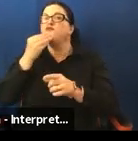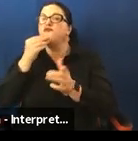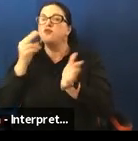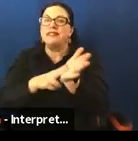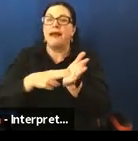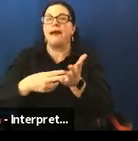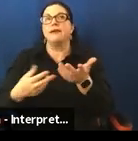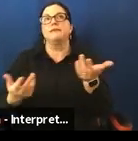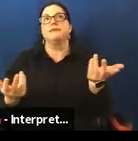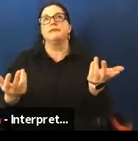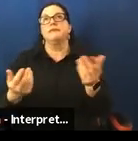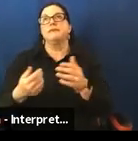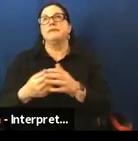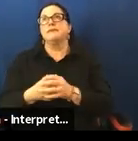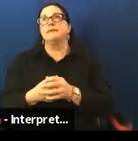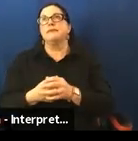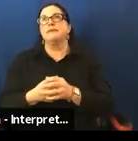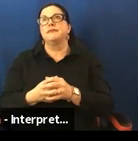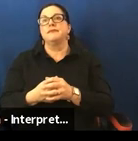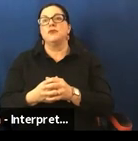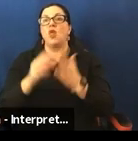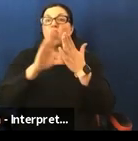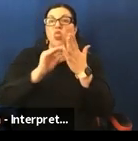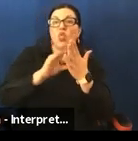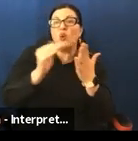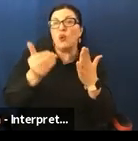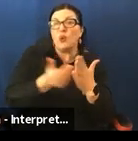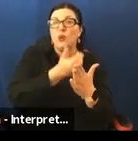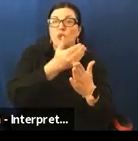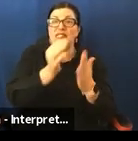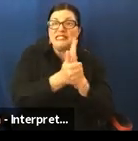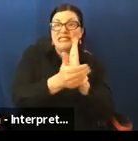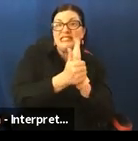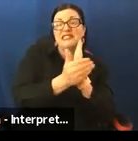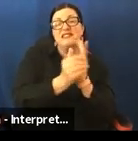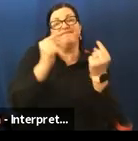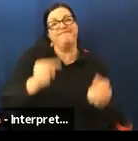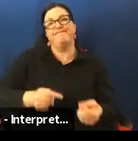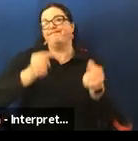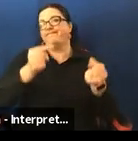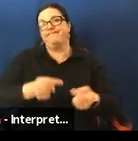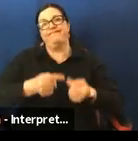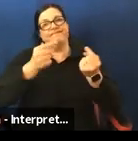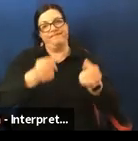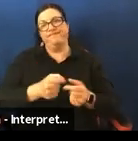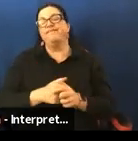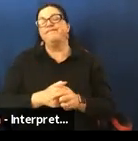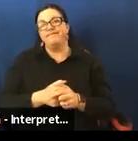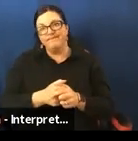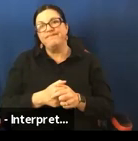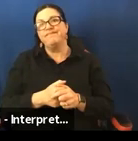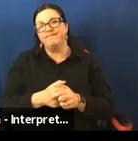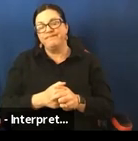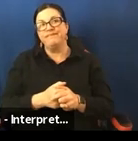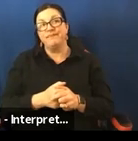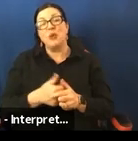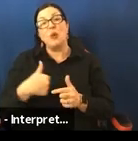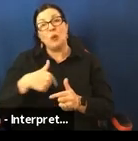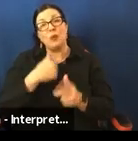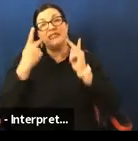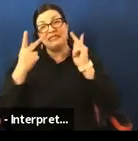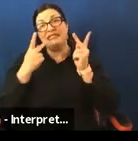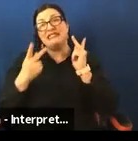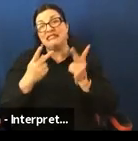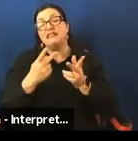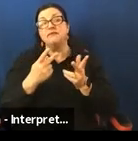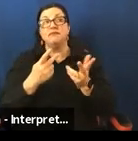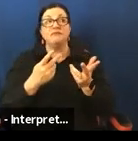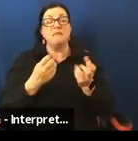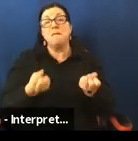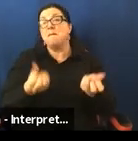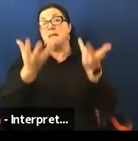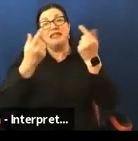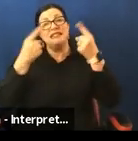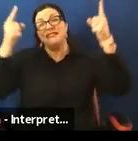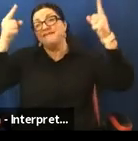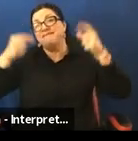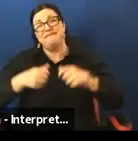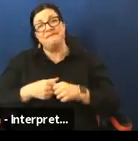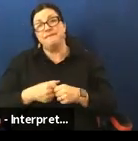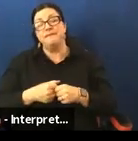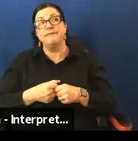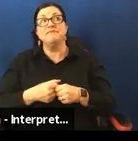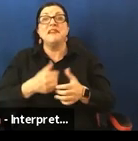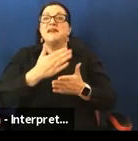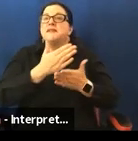Jason Williams: relearn how to do things and build on their skills. Those are the ones that unfortunately we see not succeed and again Some surprise us and are super successful